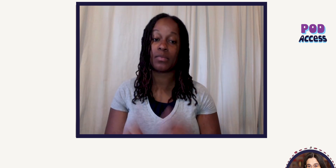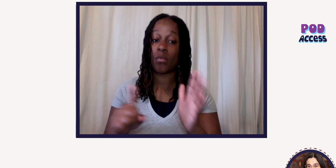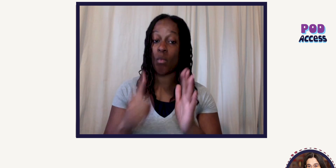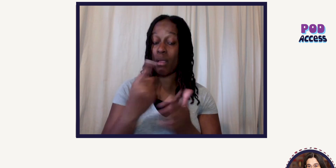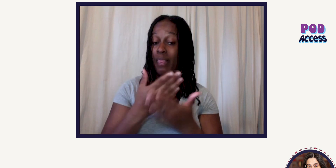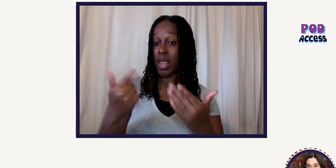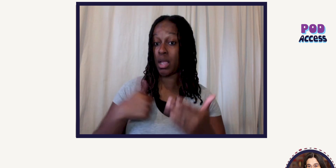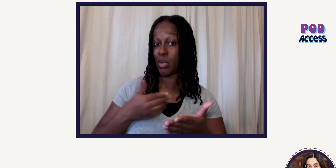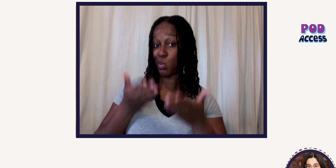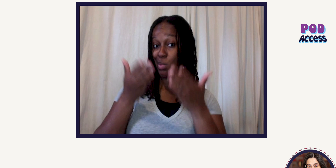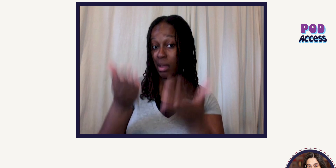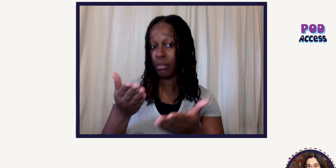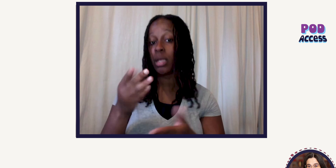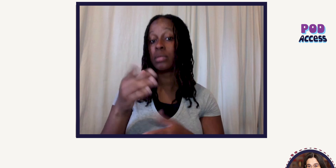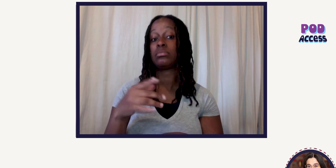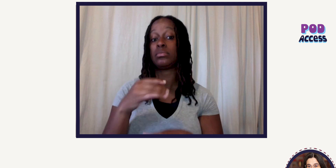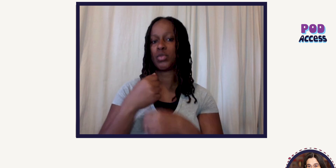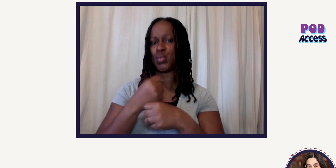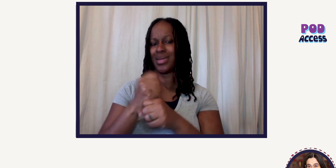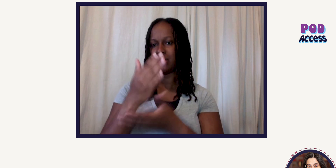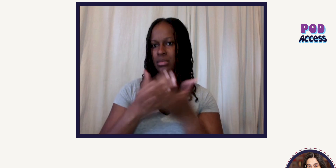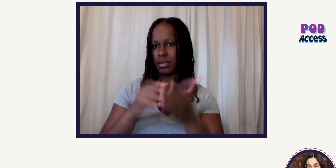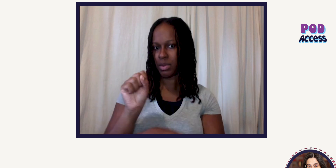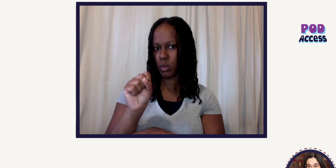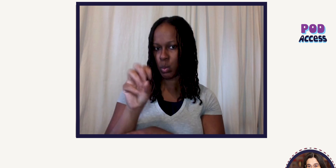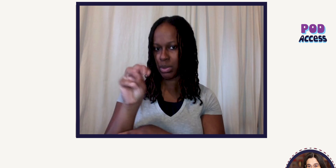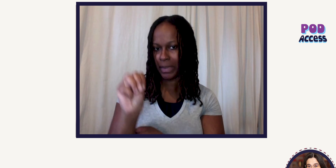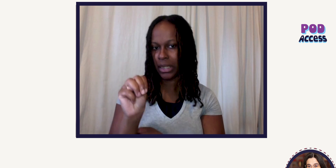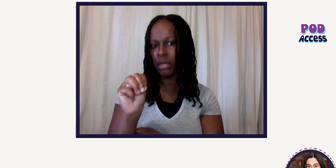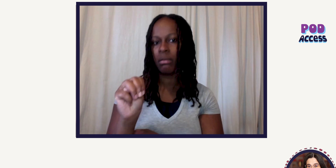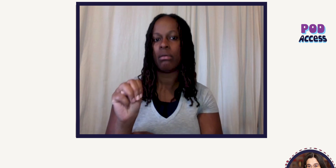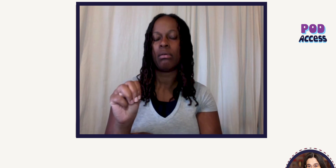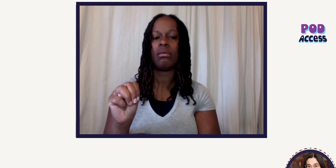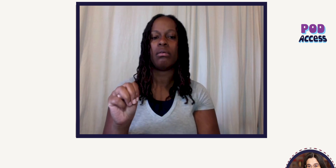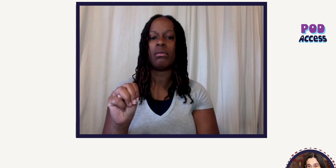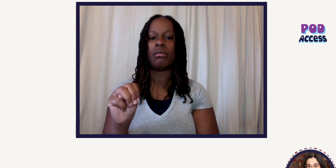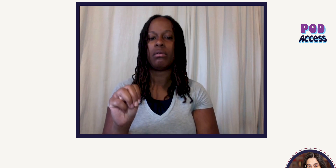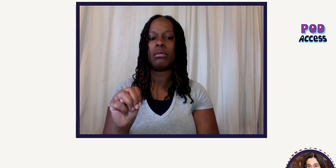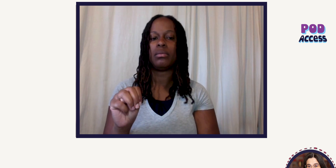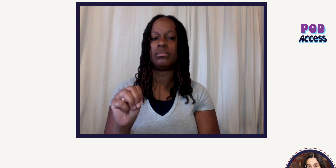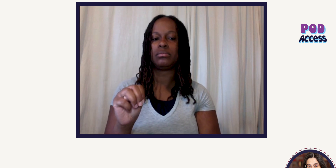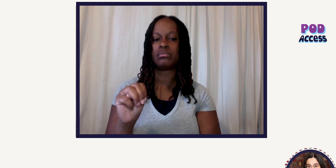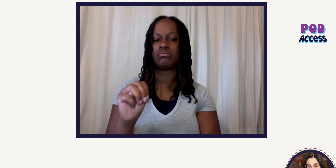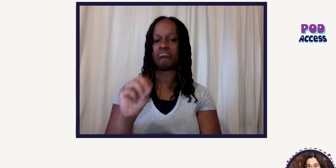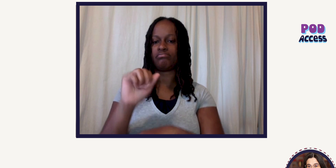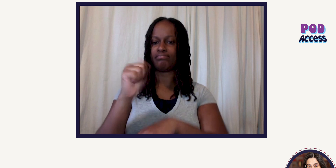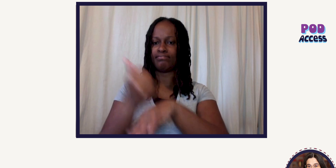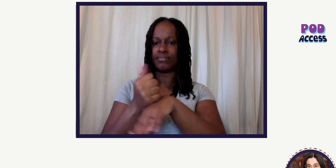One thing that I recommend is creating some social media asset templates for your graphics and whatnot.